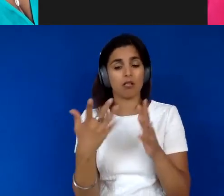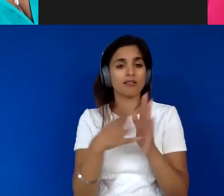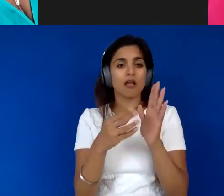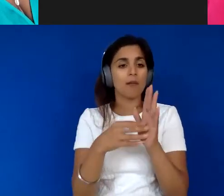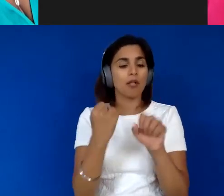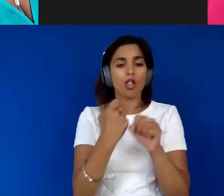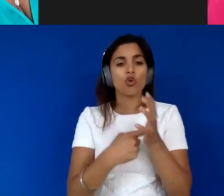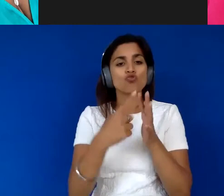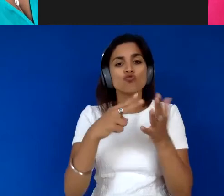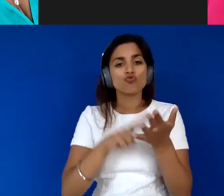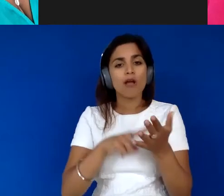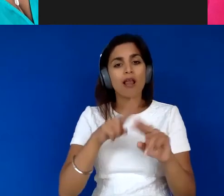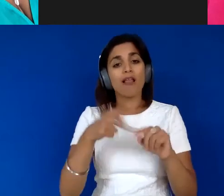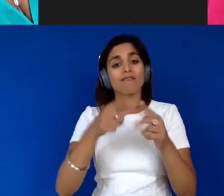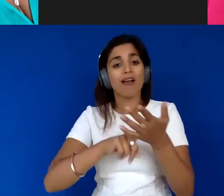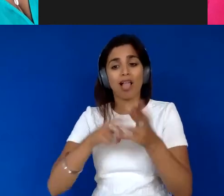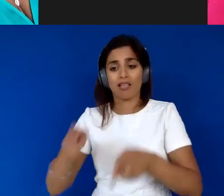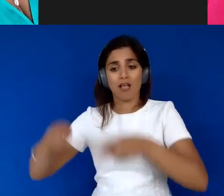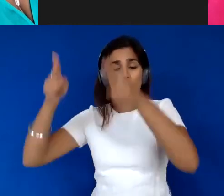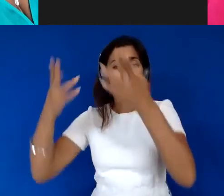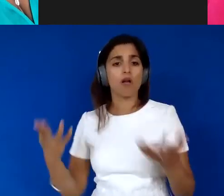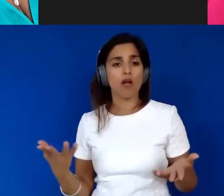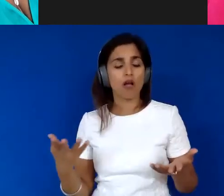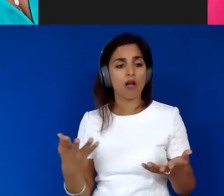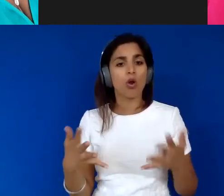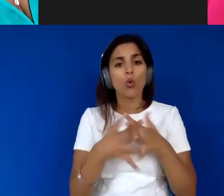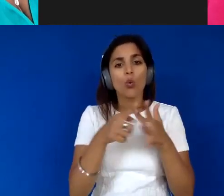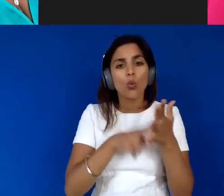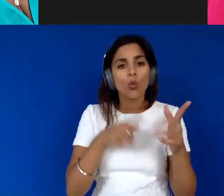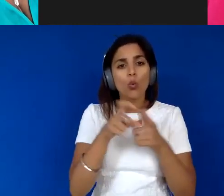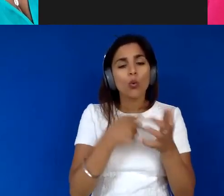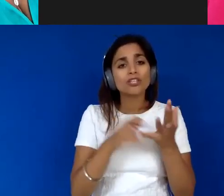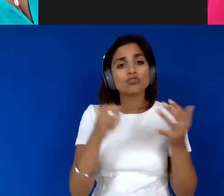these are very clear tales from the government that's supposed to be here